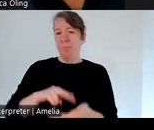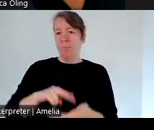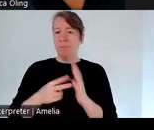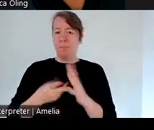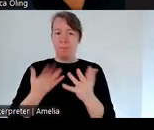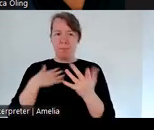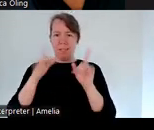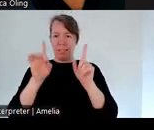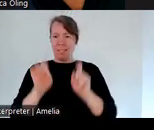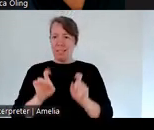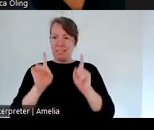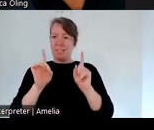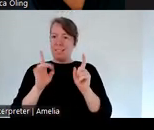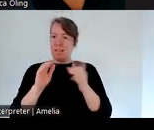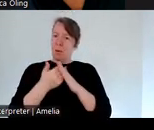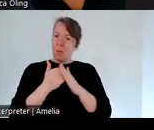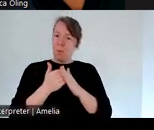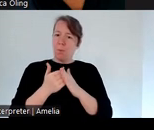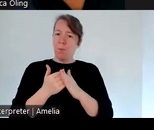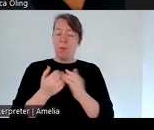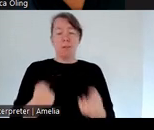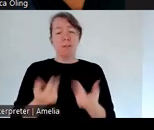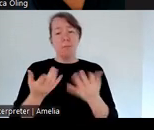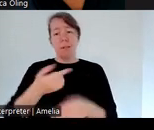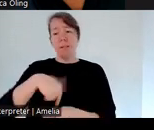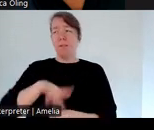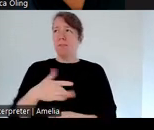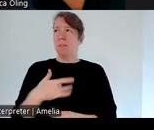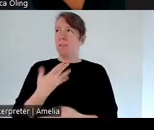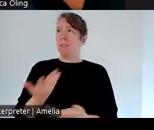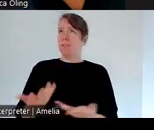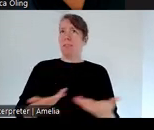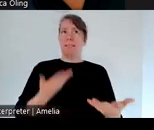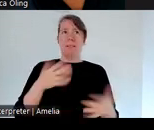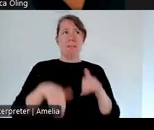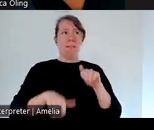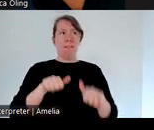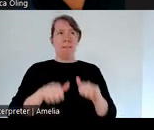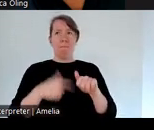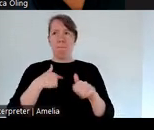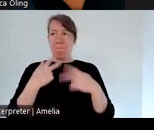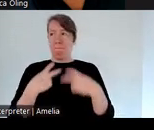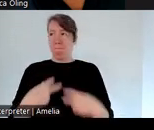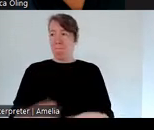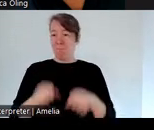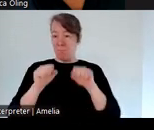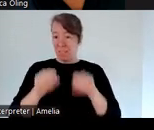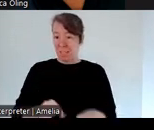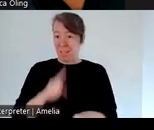A lot of us felt very much questioning our own ability to, um, verify whether a VPAT was correct